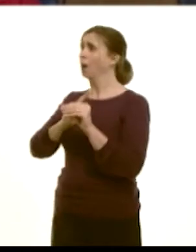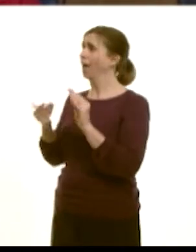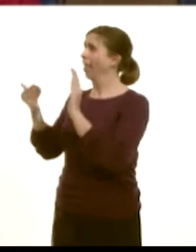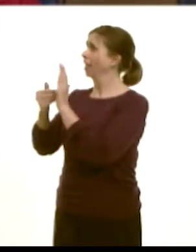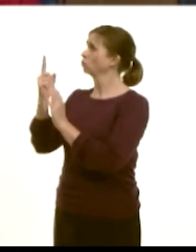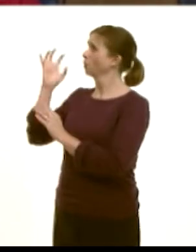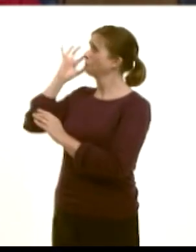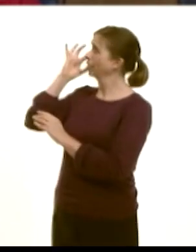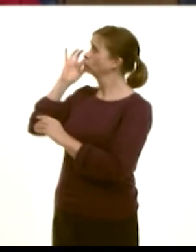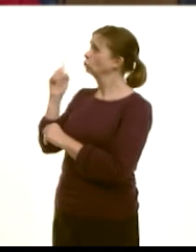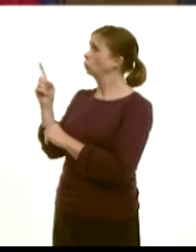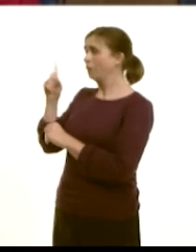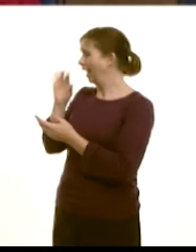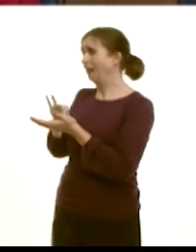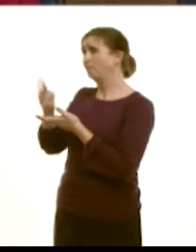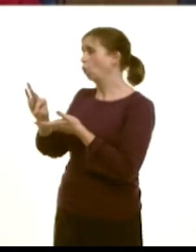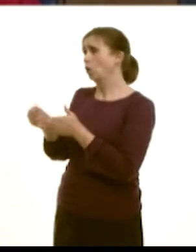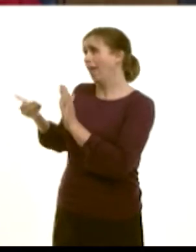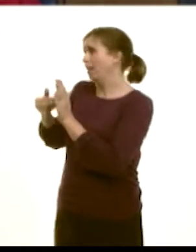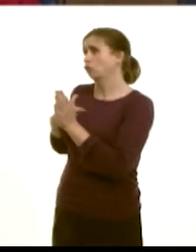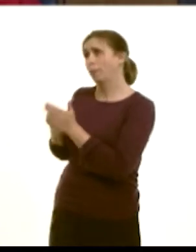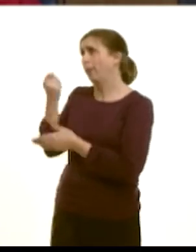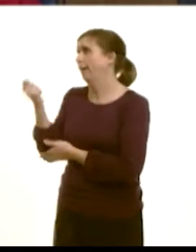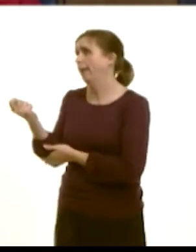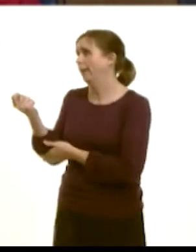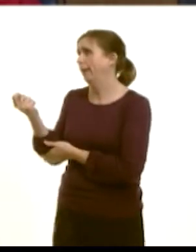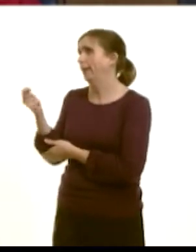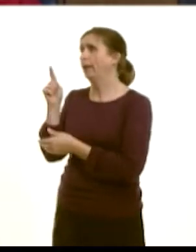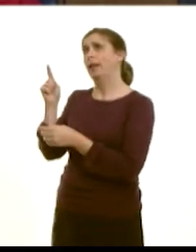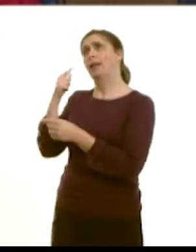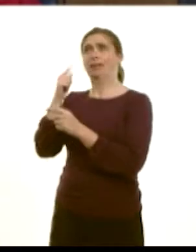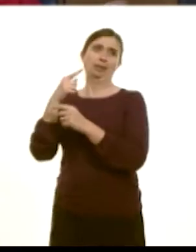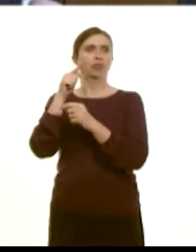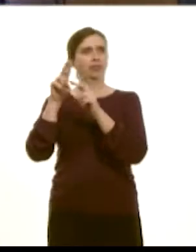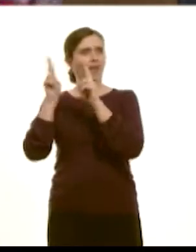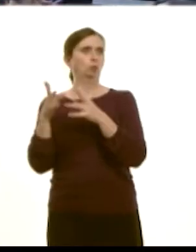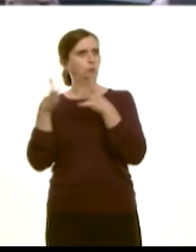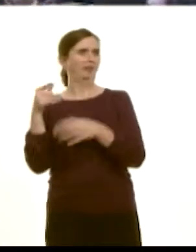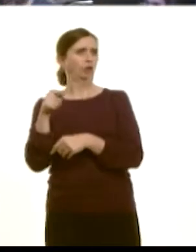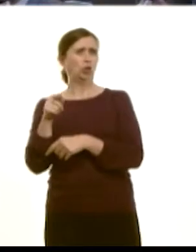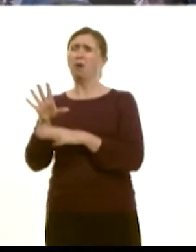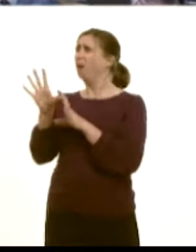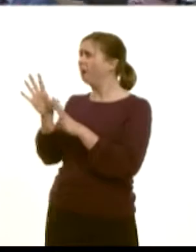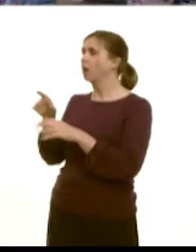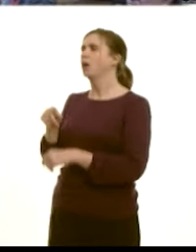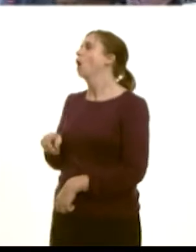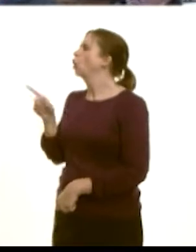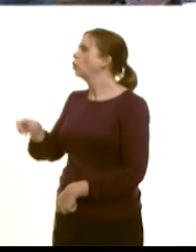to stay in properties that are judged to be too big for them. The leader of the opposition can sigh as much as he wants to; this not a problem for him.